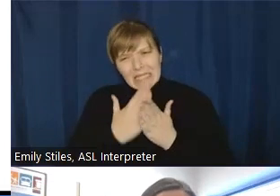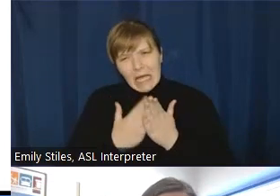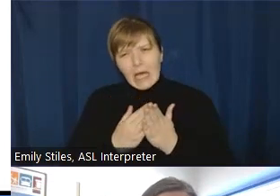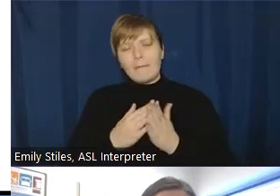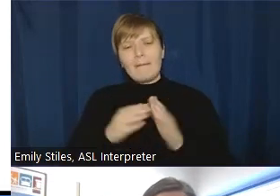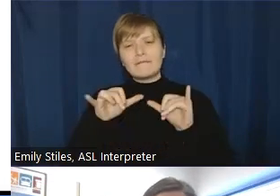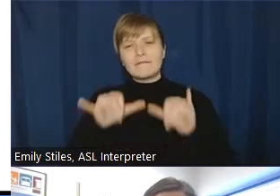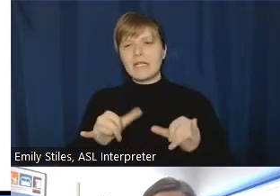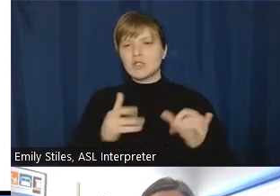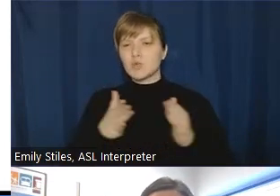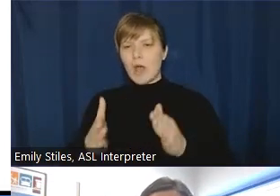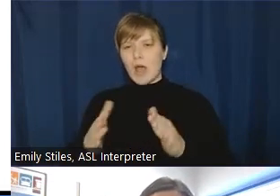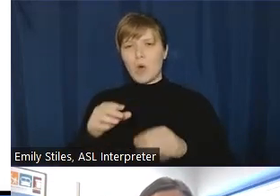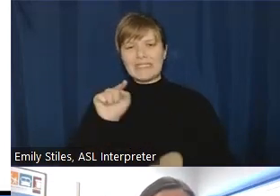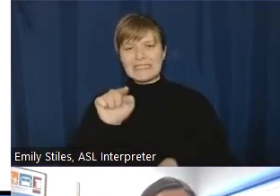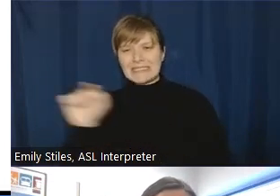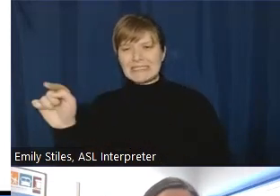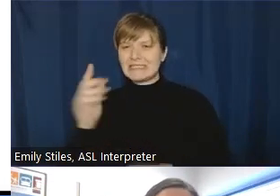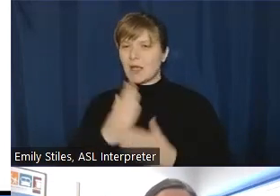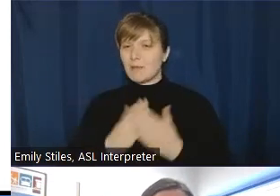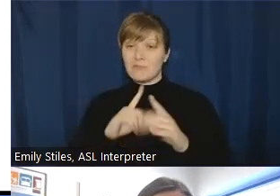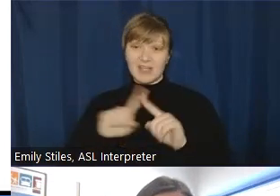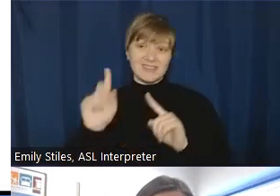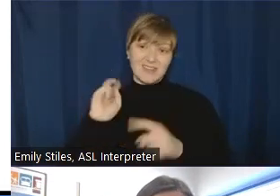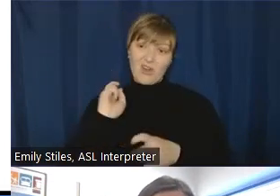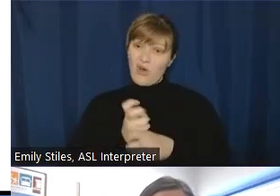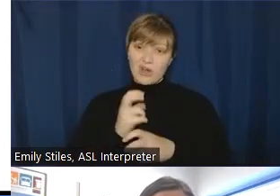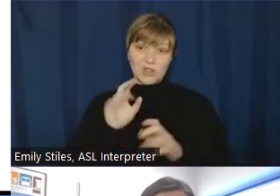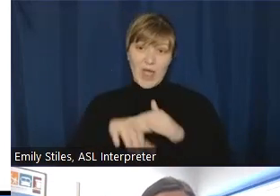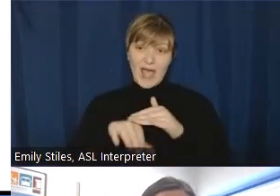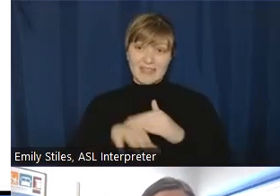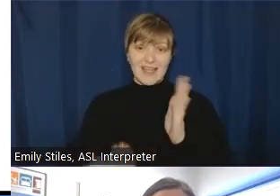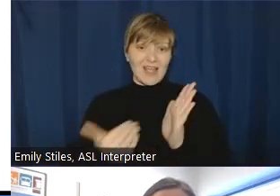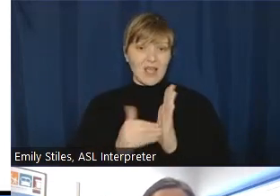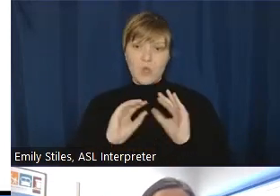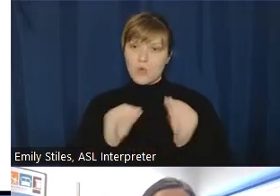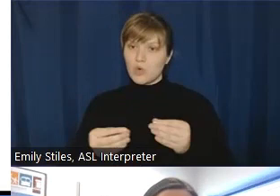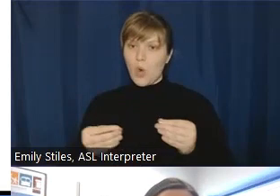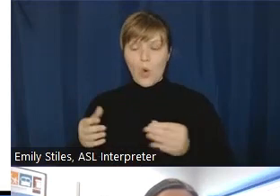It is difficult to access, as again, noted by the lack of sidewalks and crossings. There are also